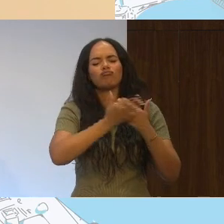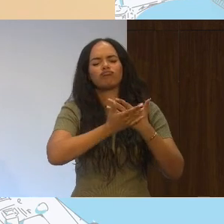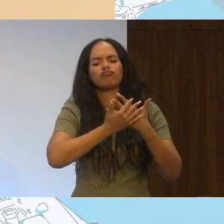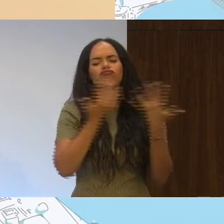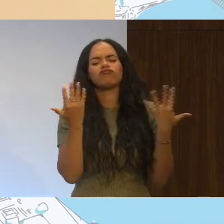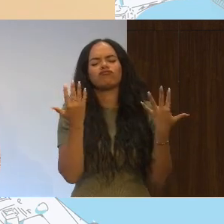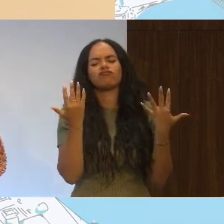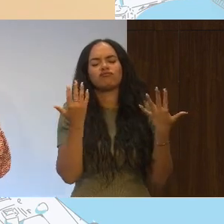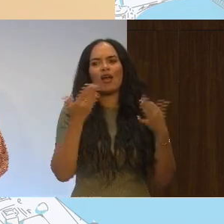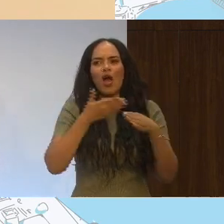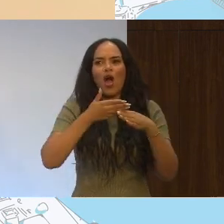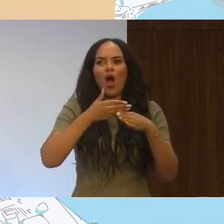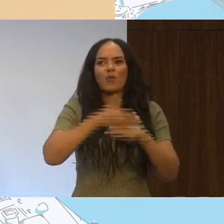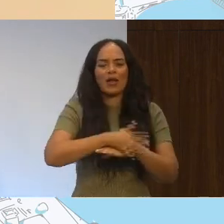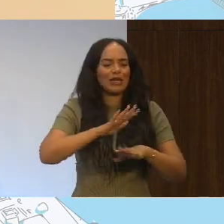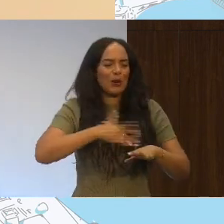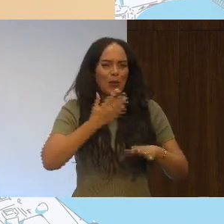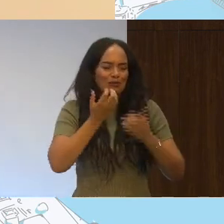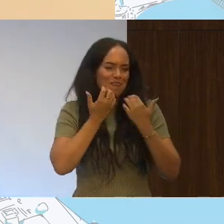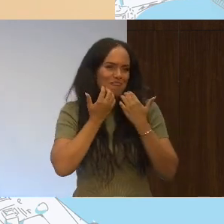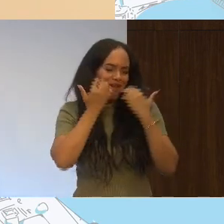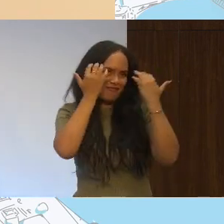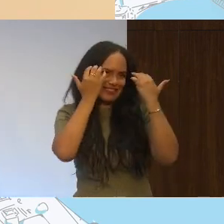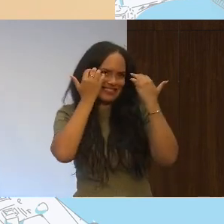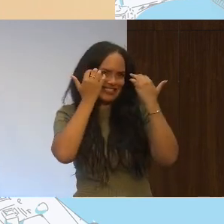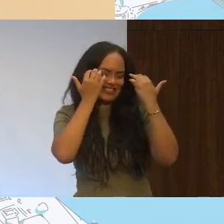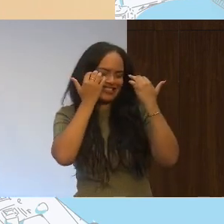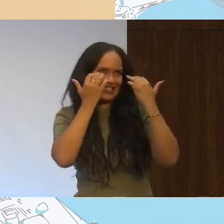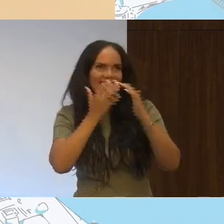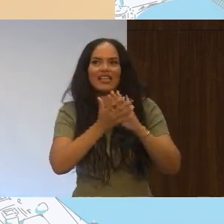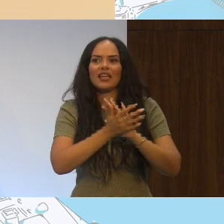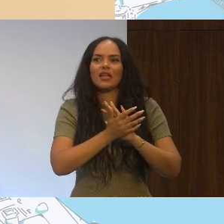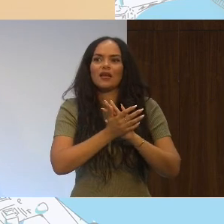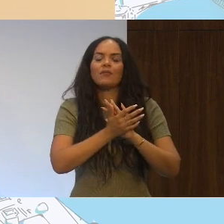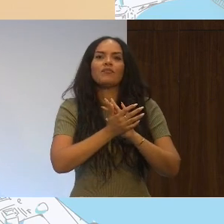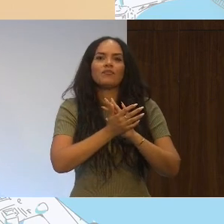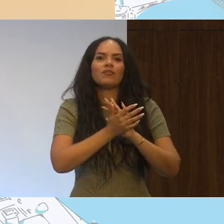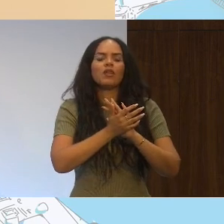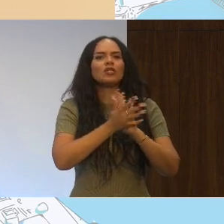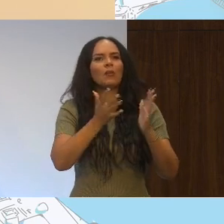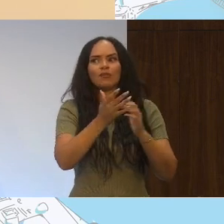So, you know. Yep, don't do that. No! In all seriousness, a few people have spoken about stroke and I have certainly many of us